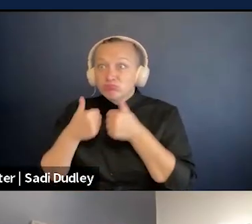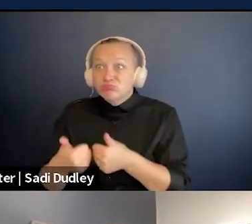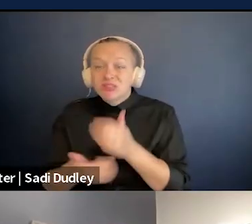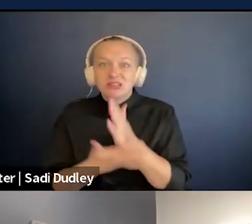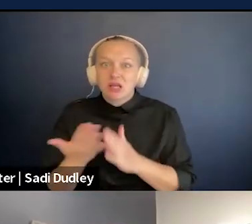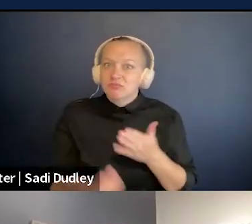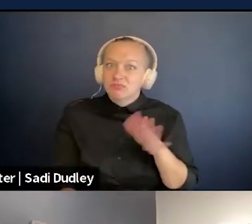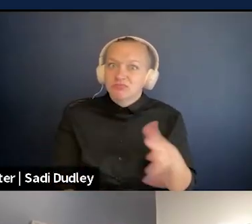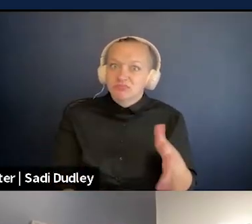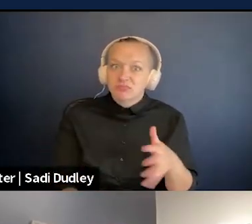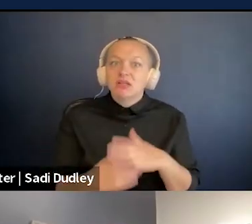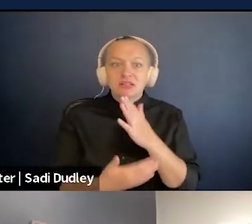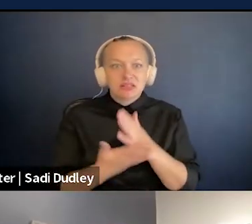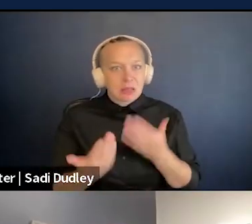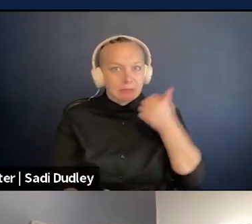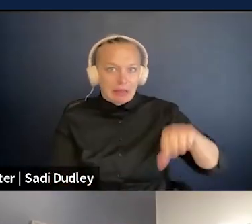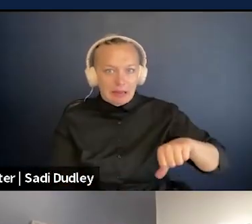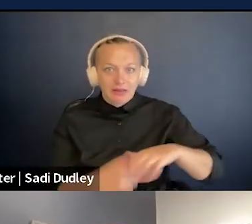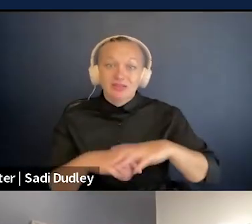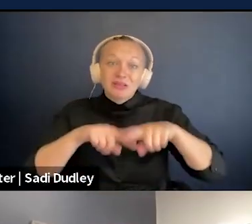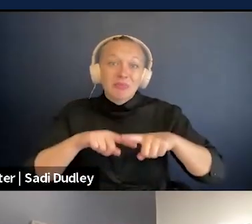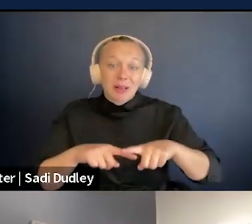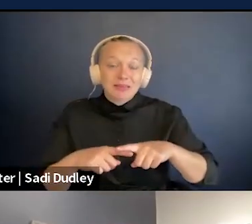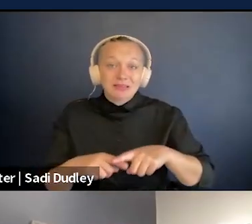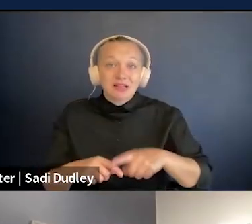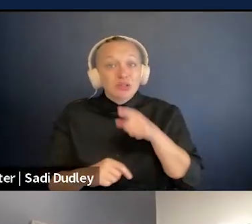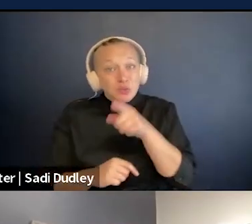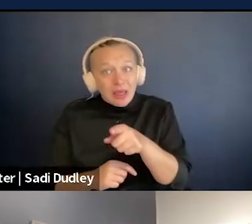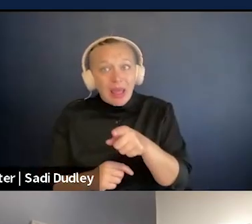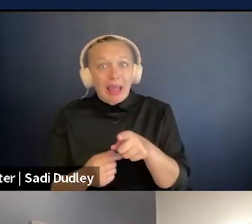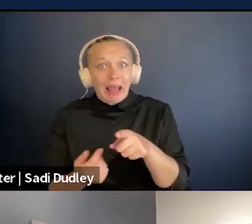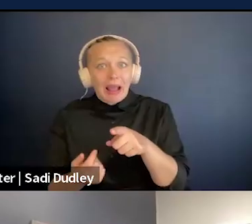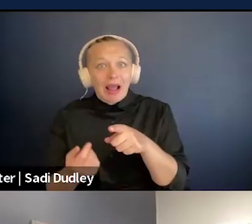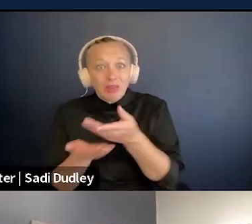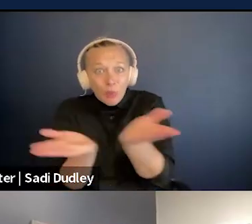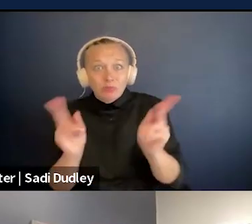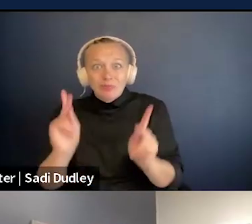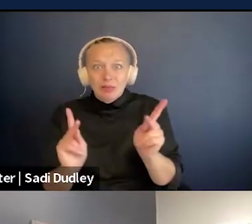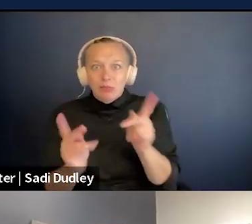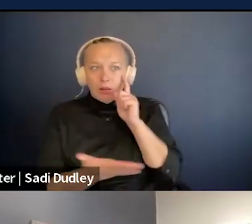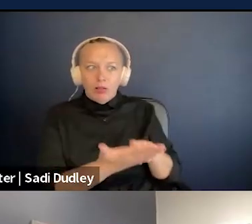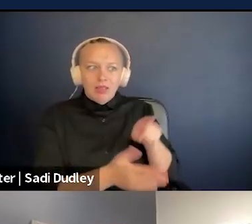caregiver be part of the team? And that's important, because a lot of our people… some of our people are non-verbal.